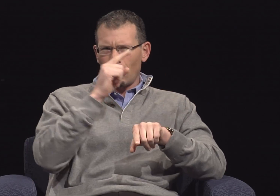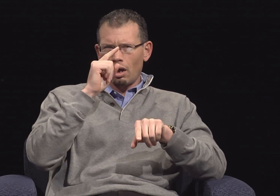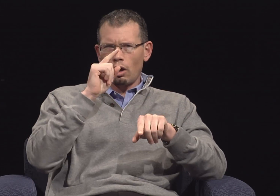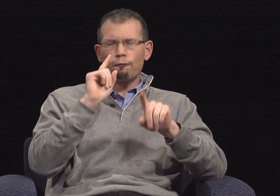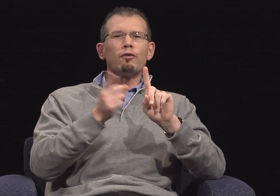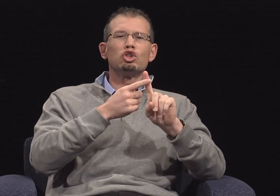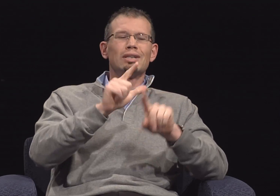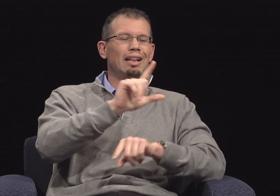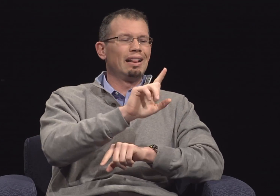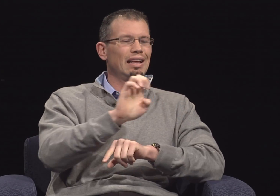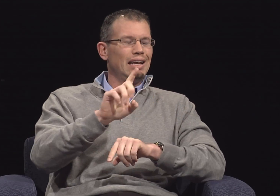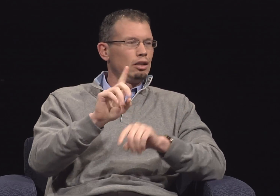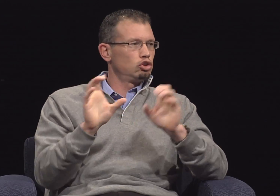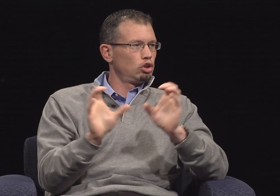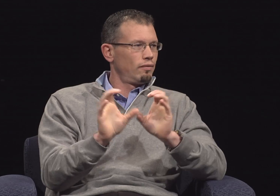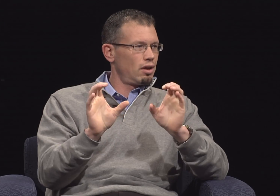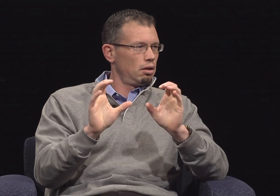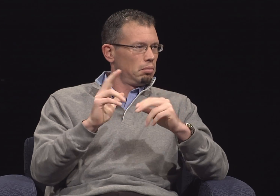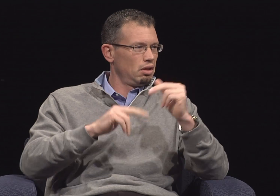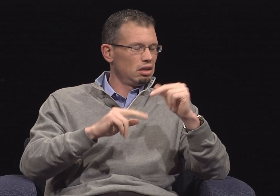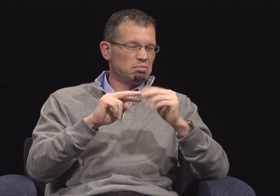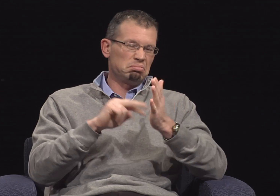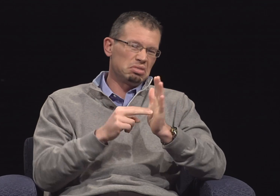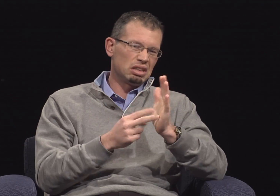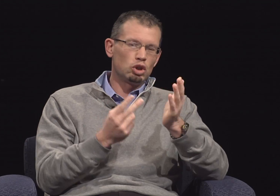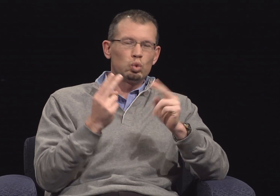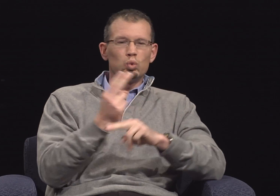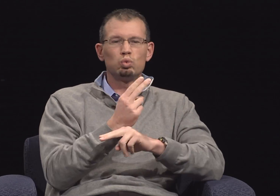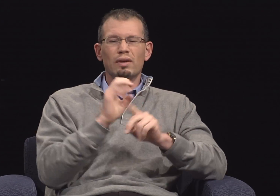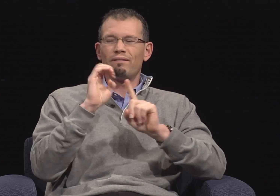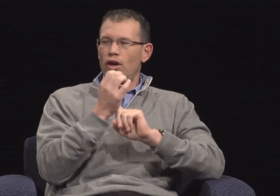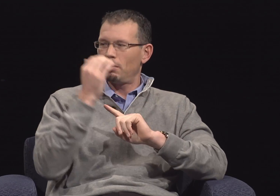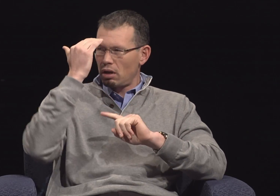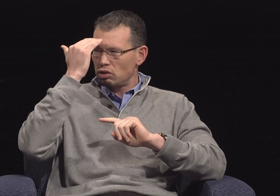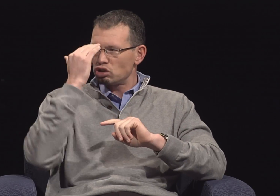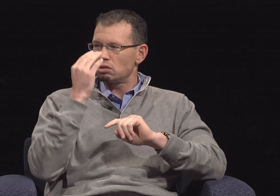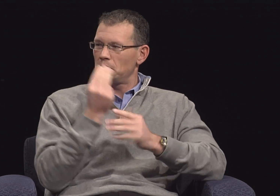It's also the first LEED certified building on campus. That means it uses